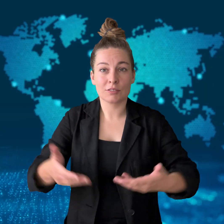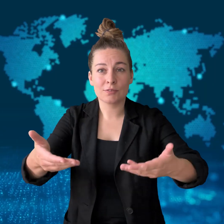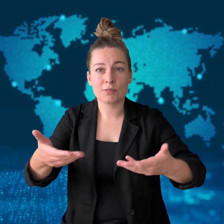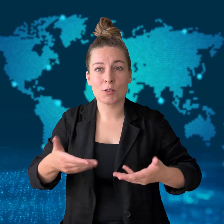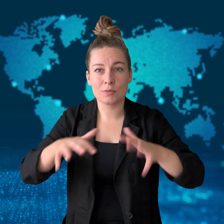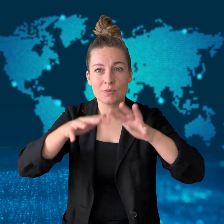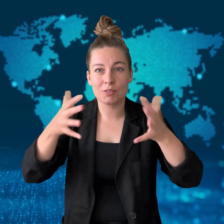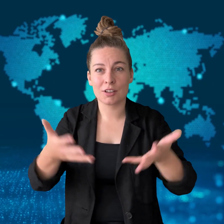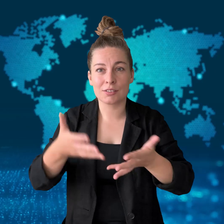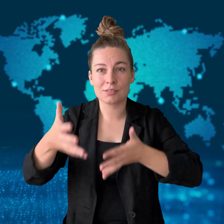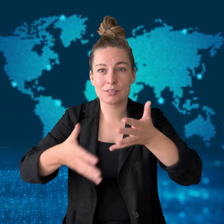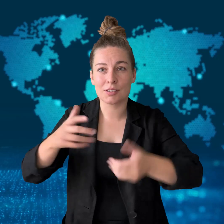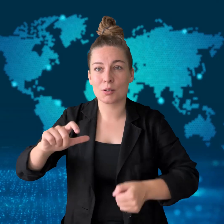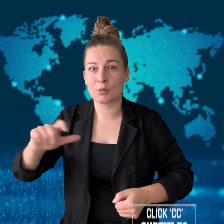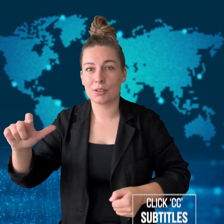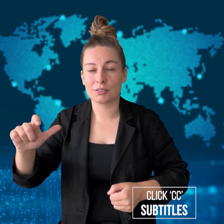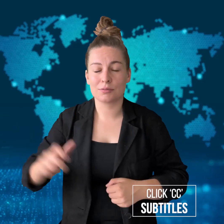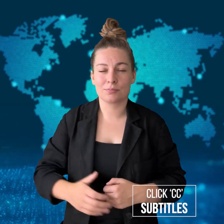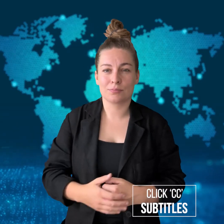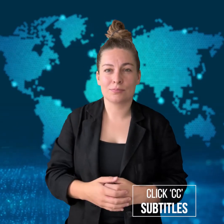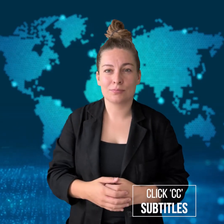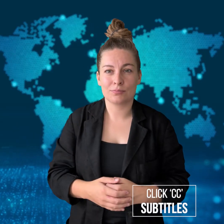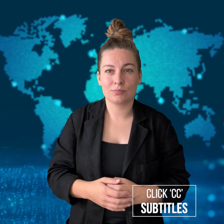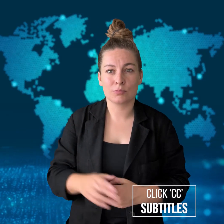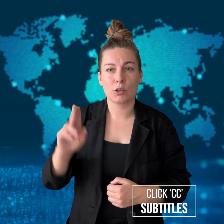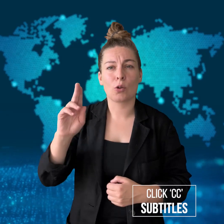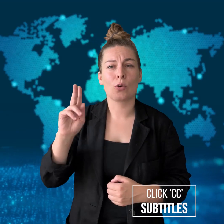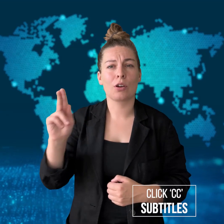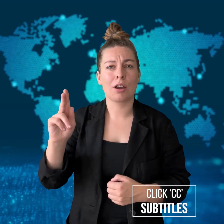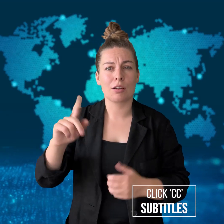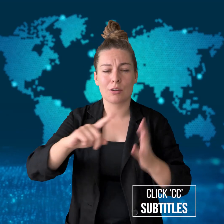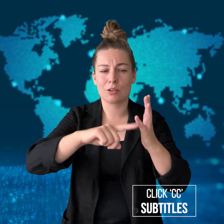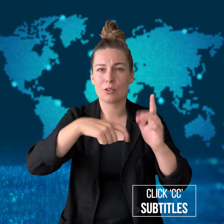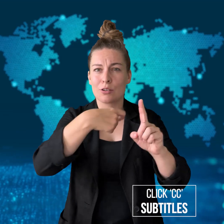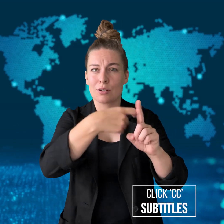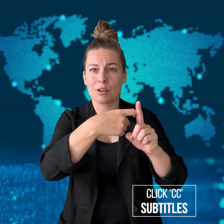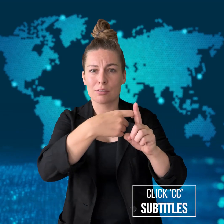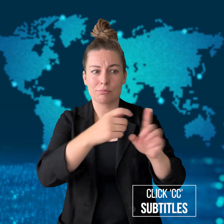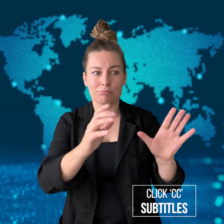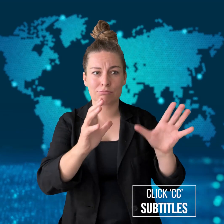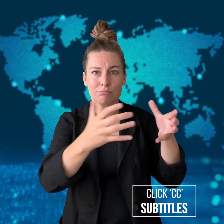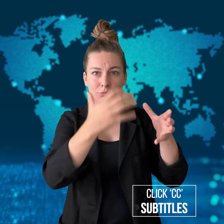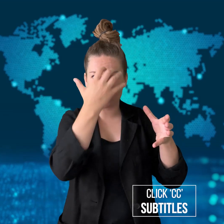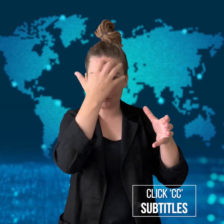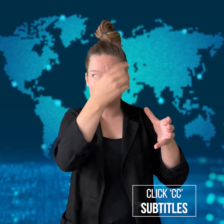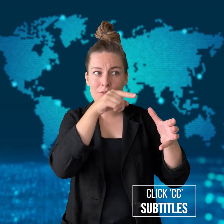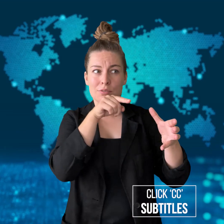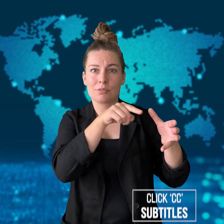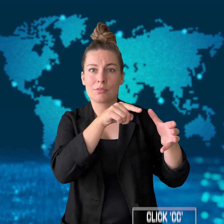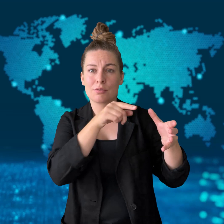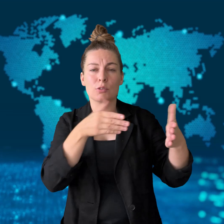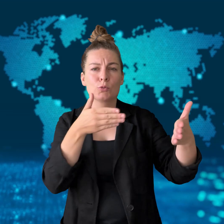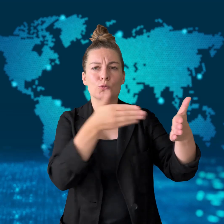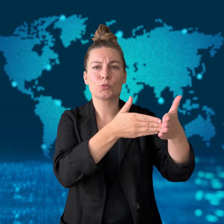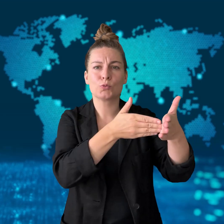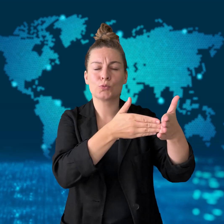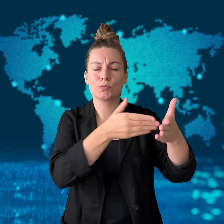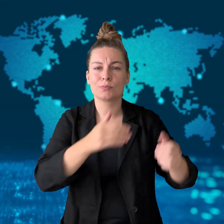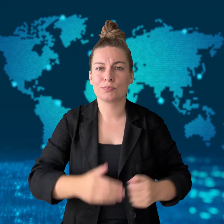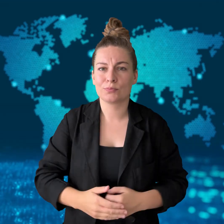Welcome to WorldSign Week! Anti-monarchy protests